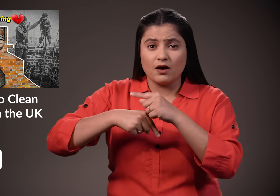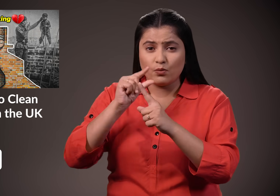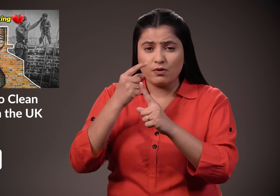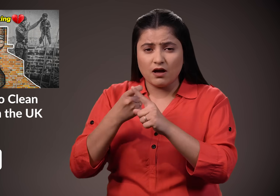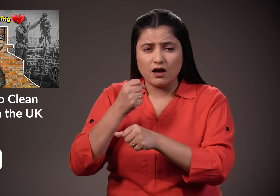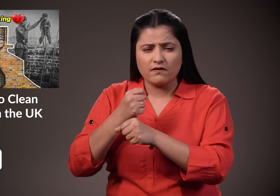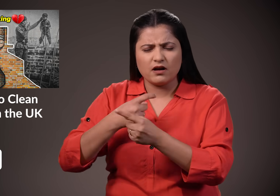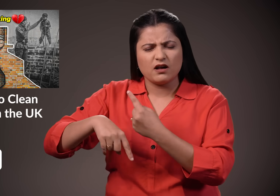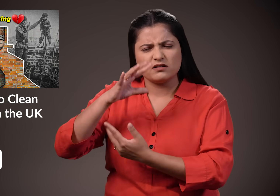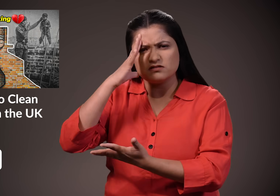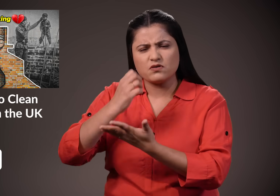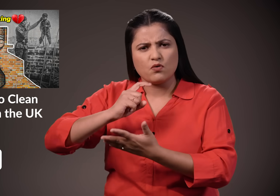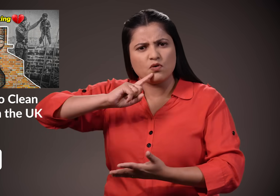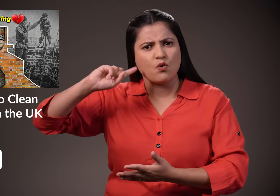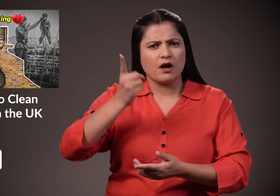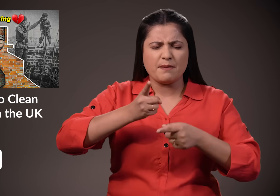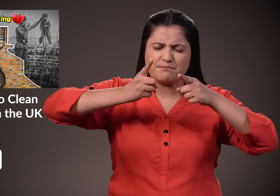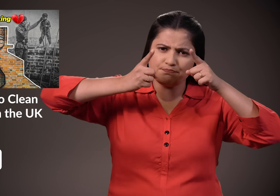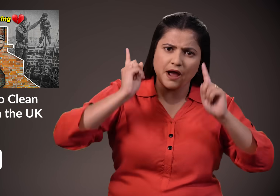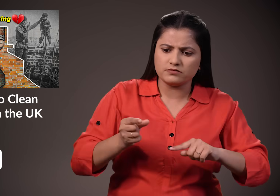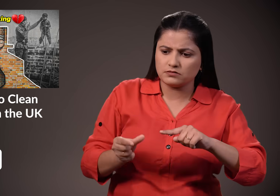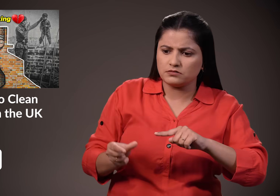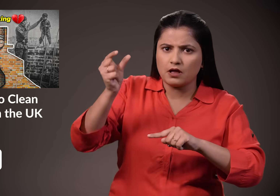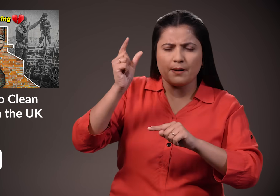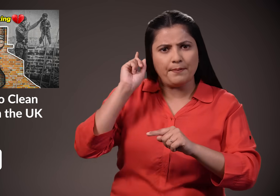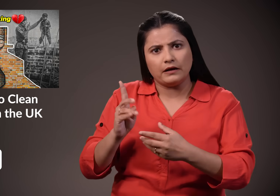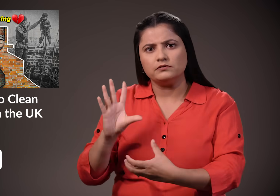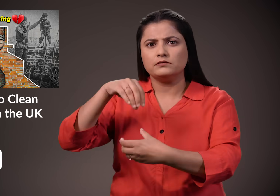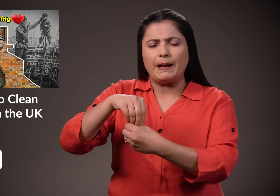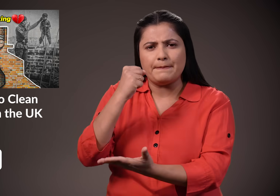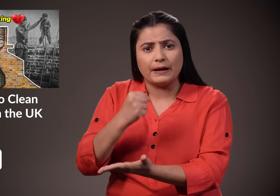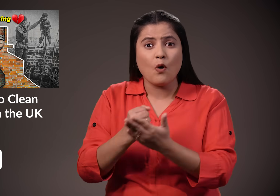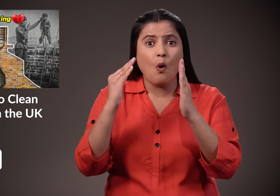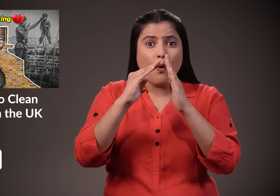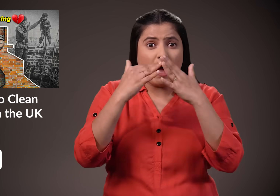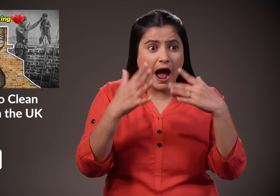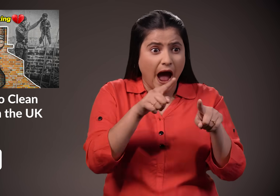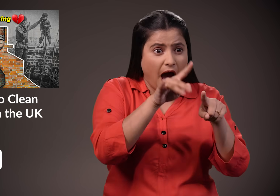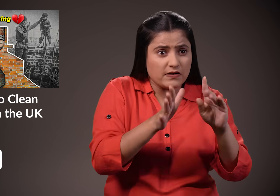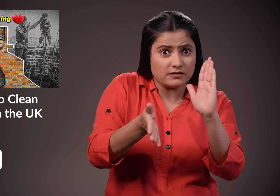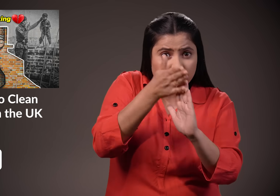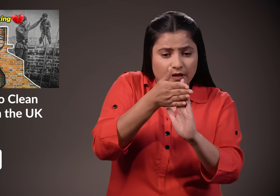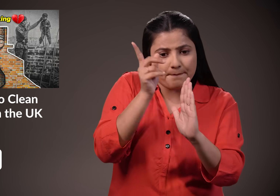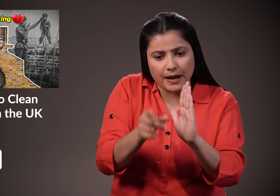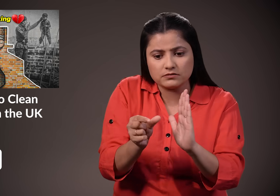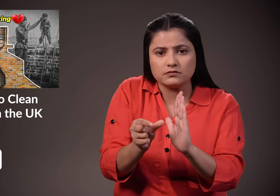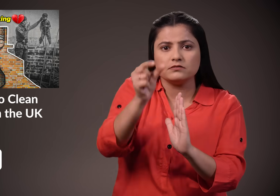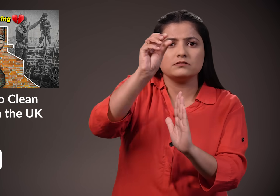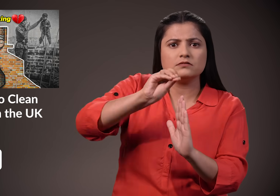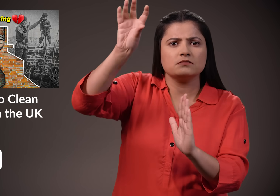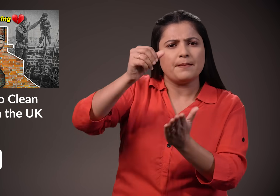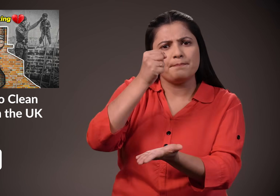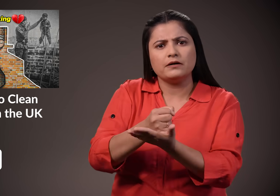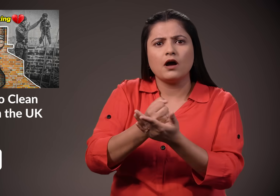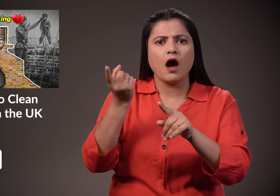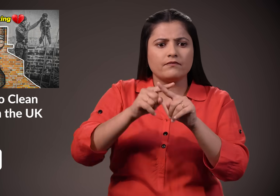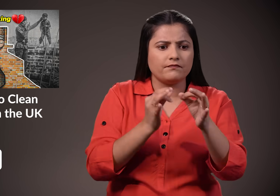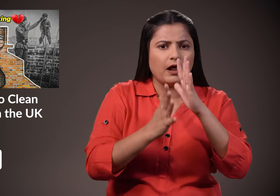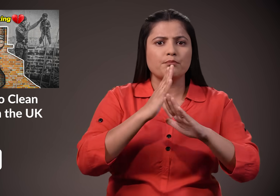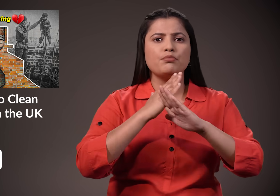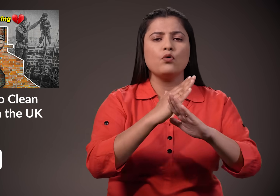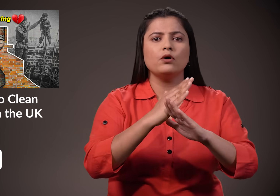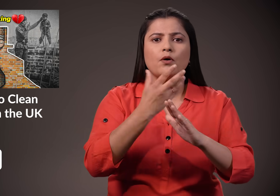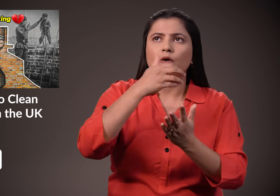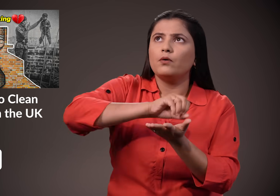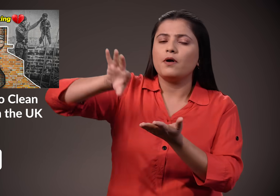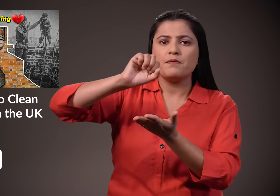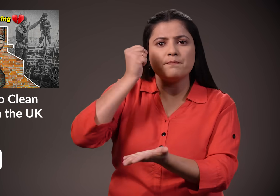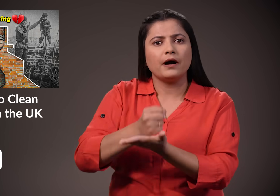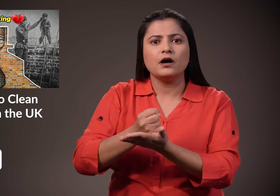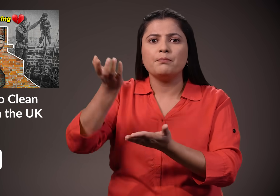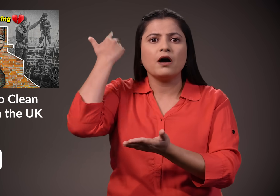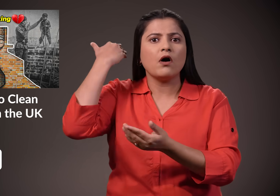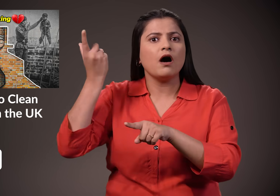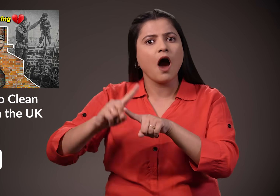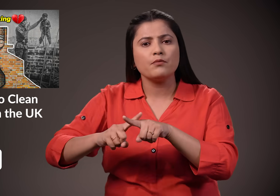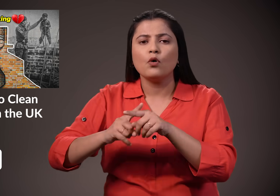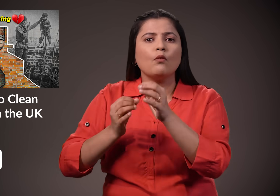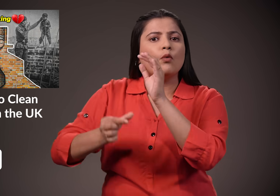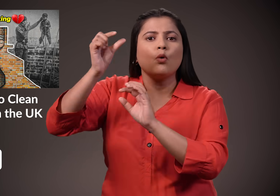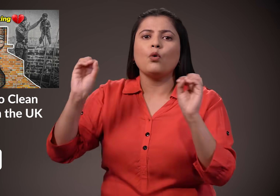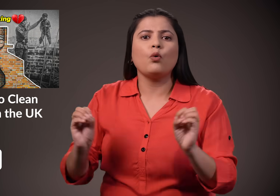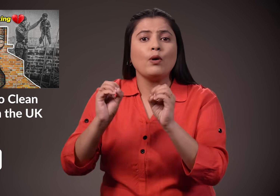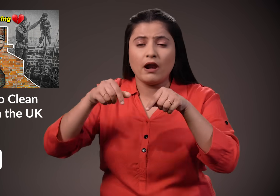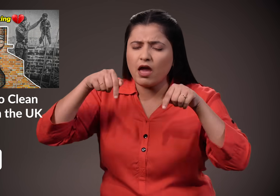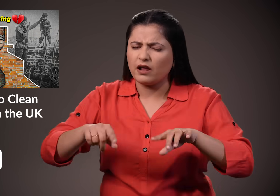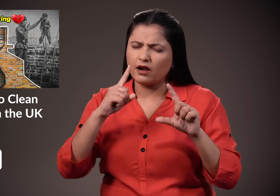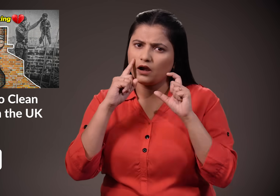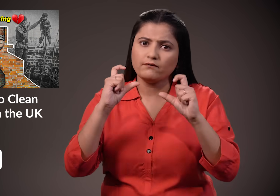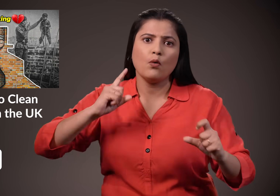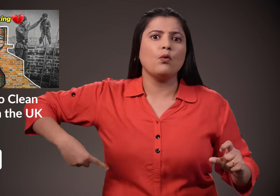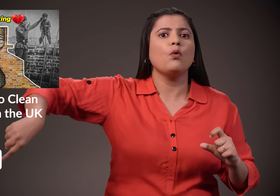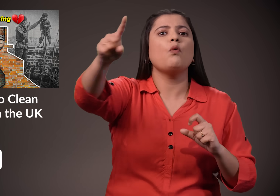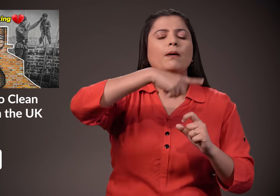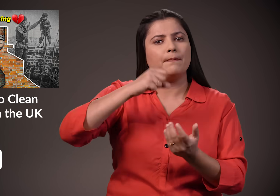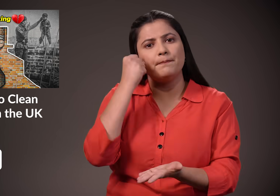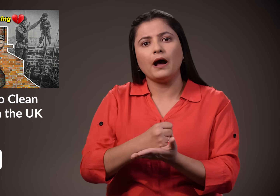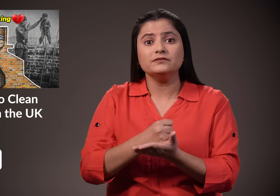After this fire, new rules for building houses and chimneys were passed so that the city remains safe.